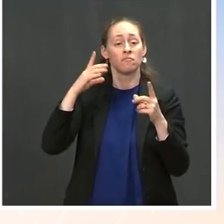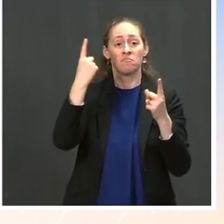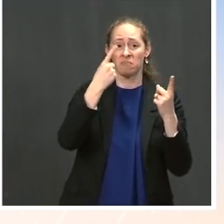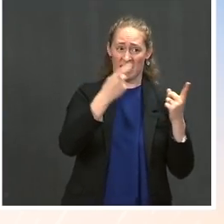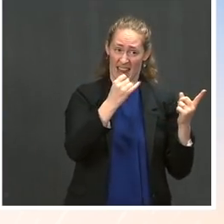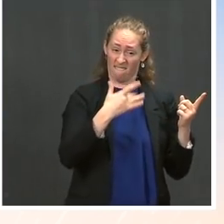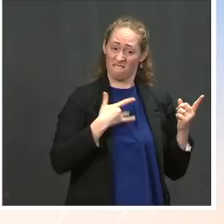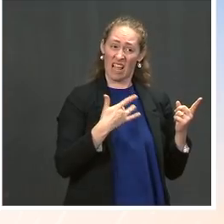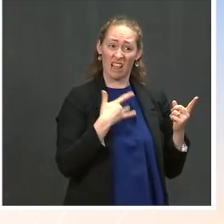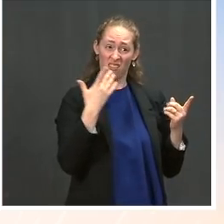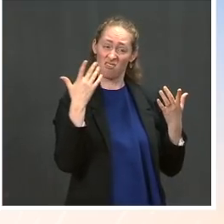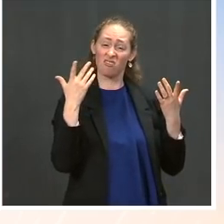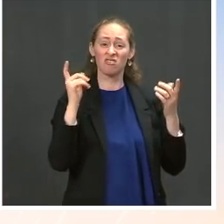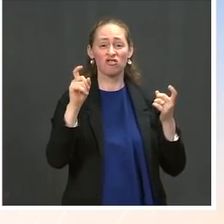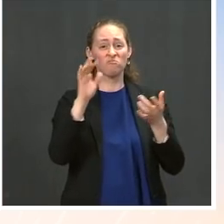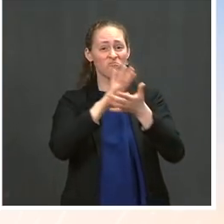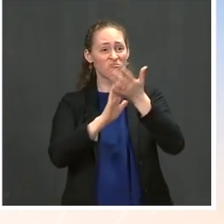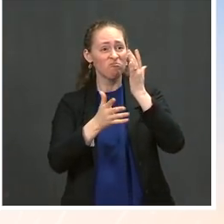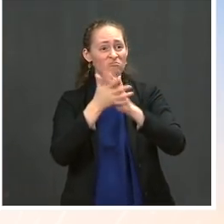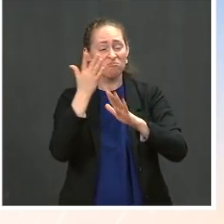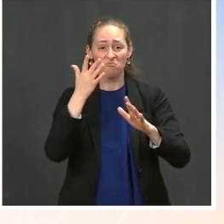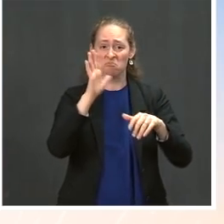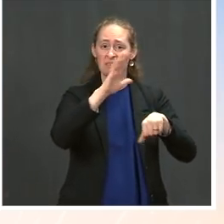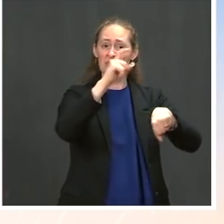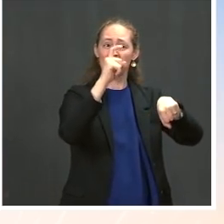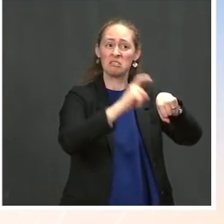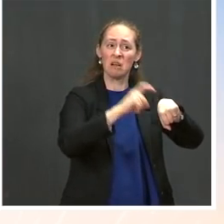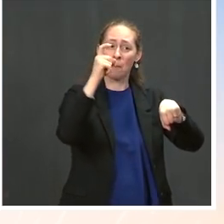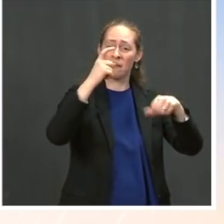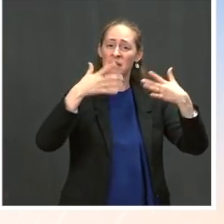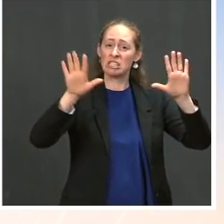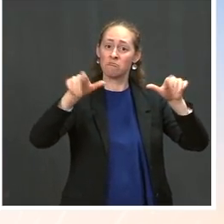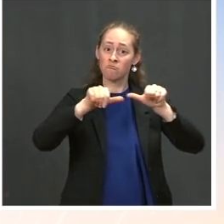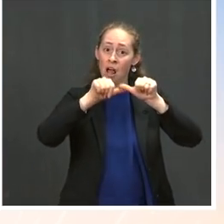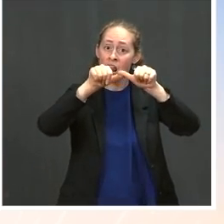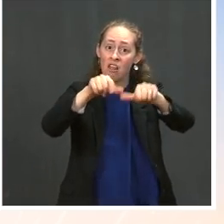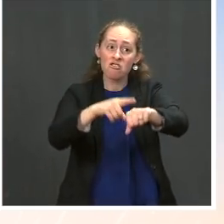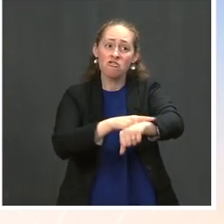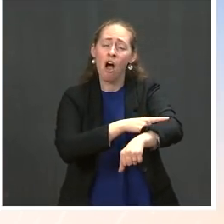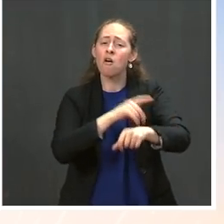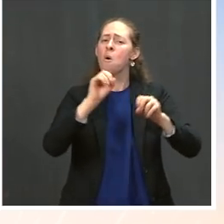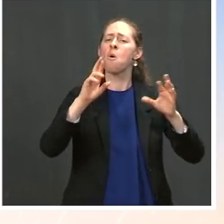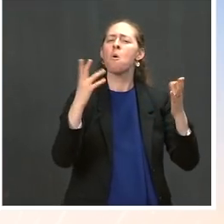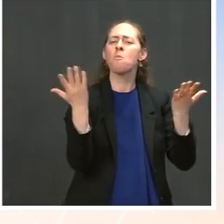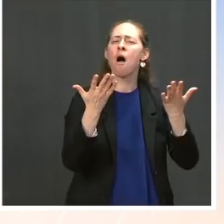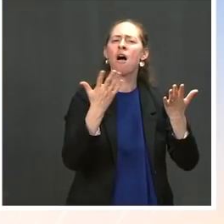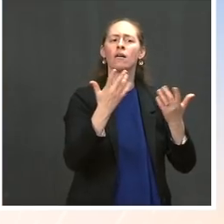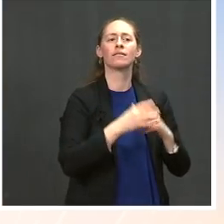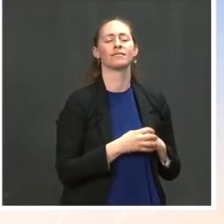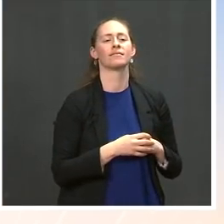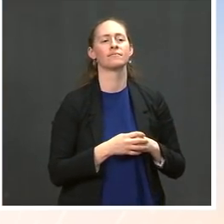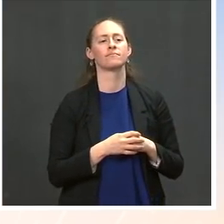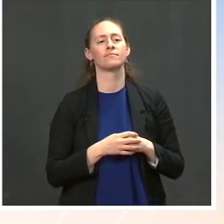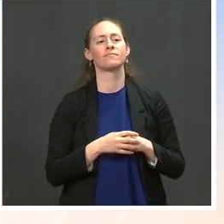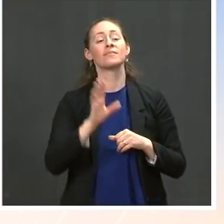pushing for him go back off? Ms. Psaki: I think I can just speak to what the President's view is of the Supreme Court